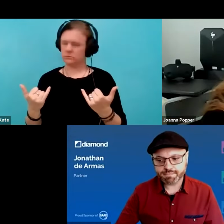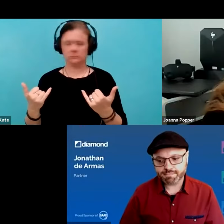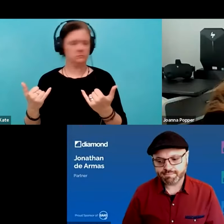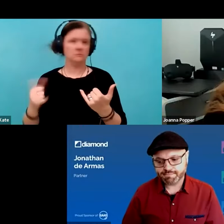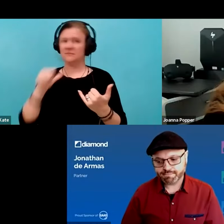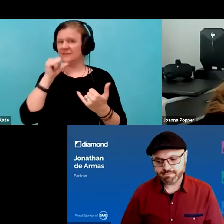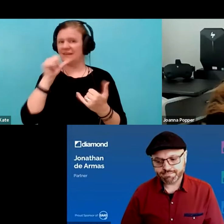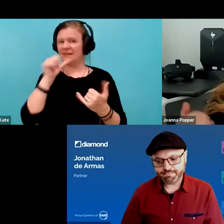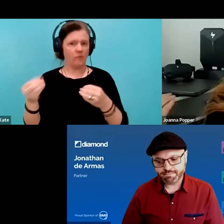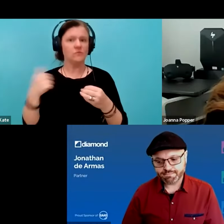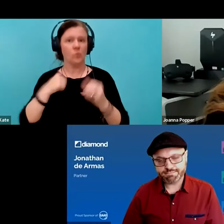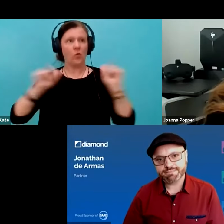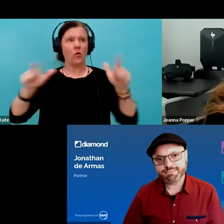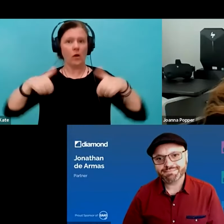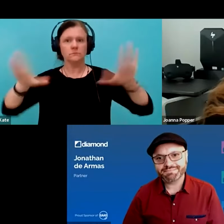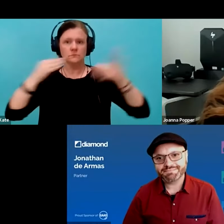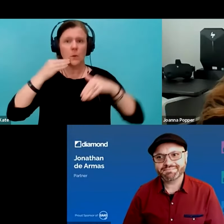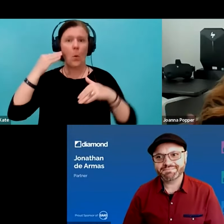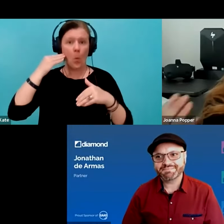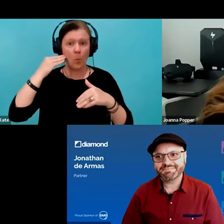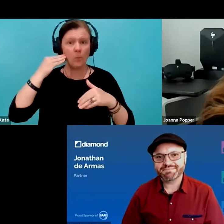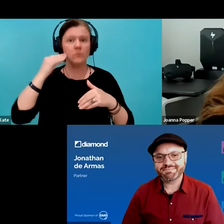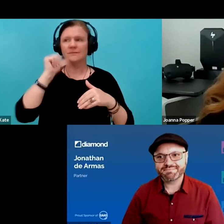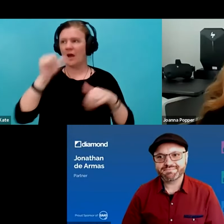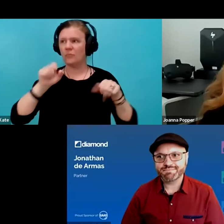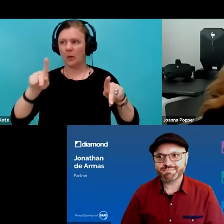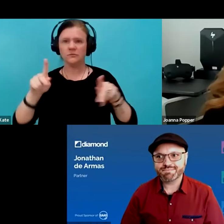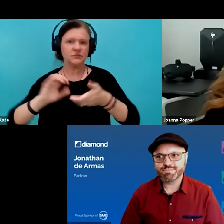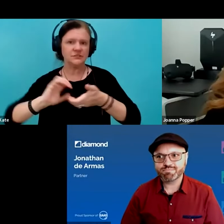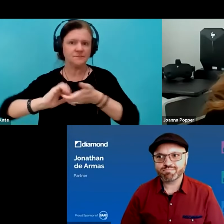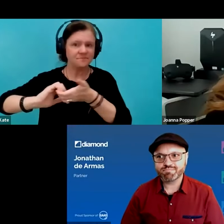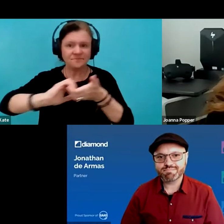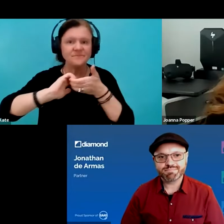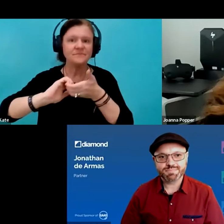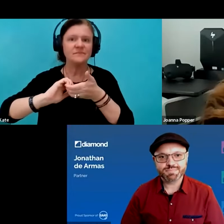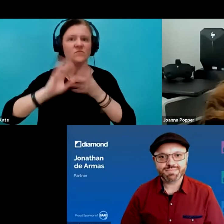live right now, together with others to brainstorm to to have watercooler